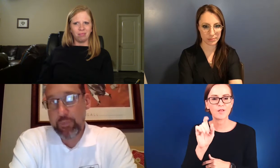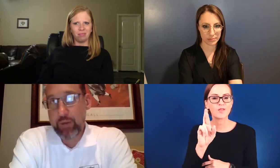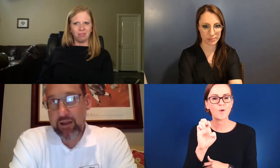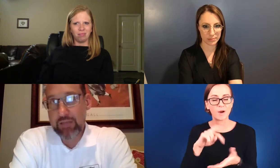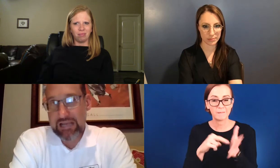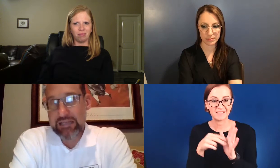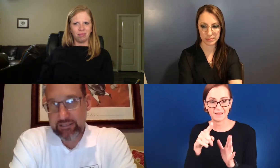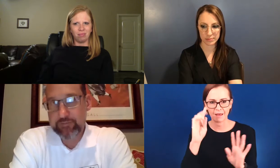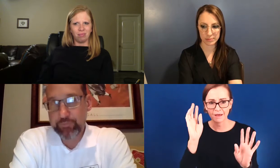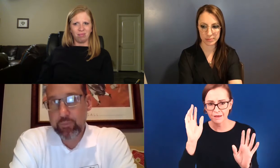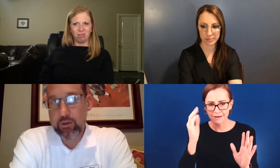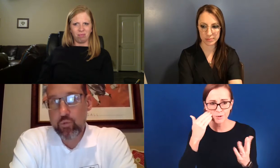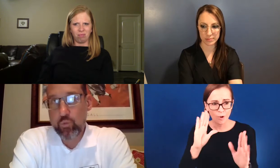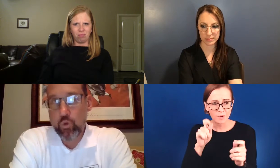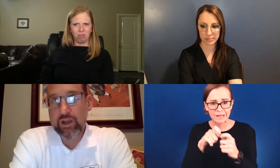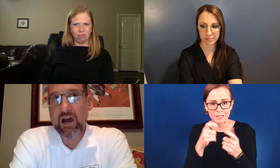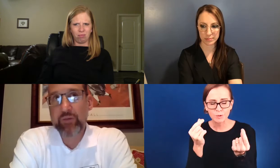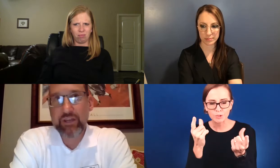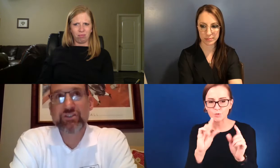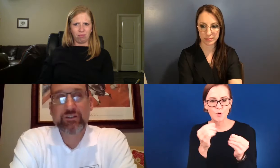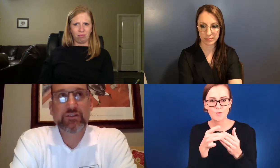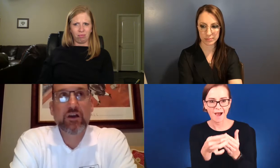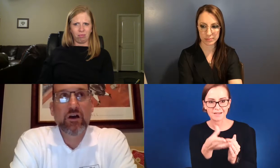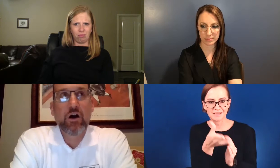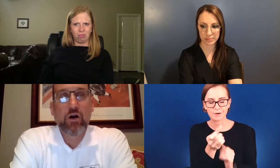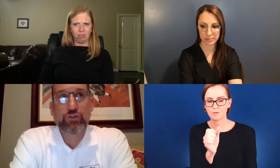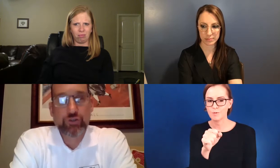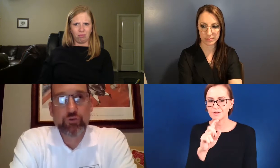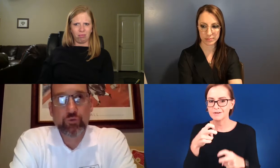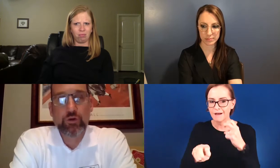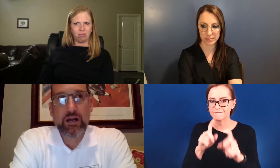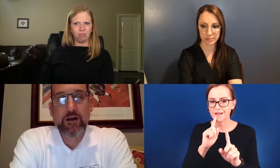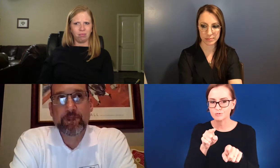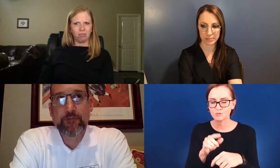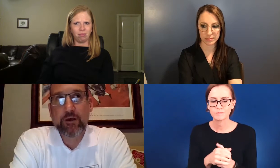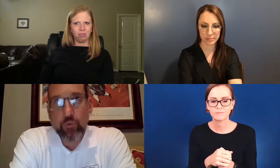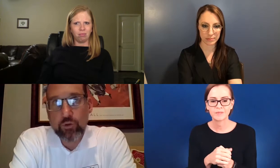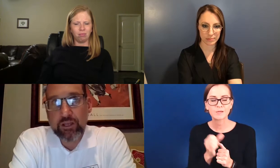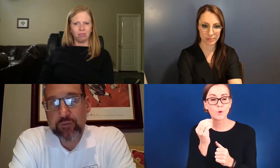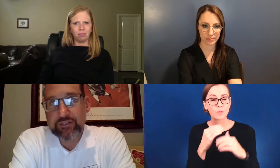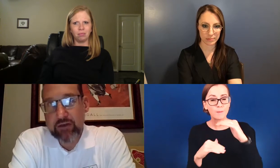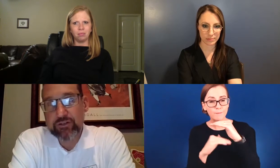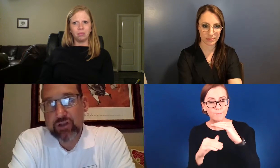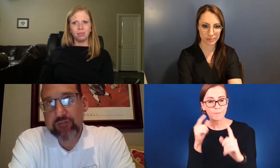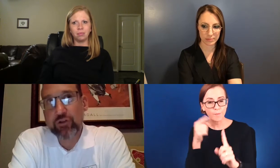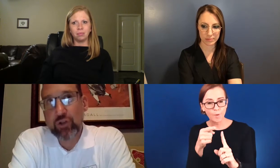but the bottom line is what accommodations are due really comes down to, you have to look at it,